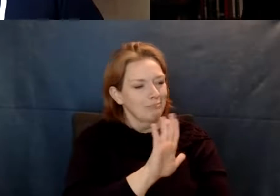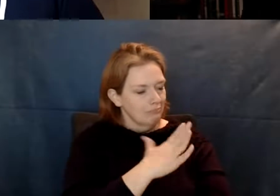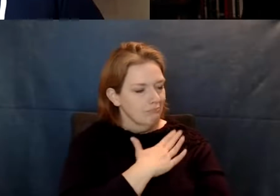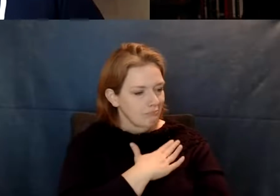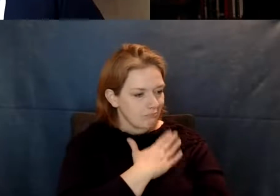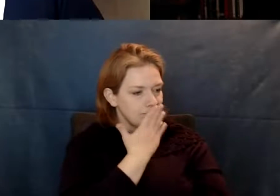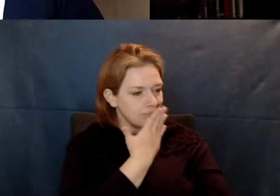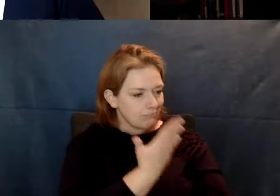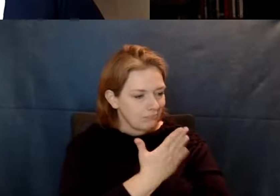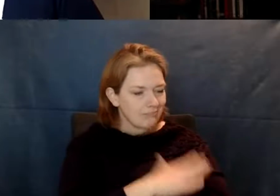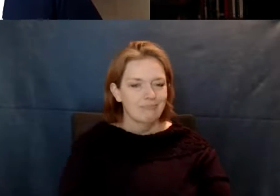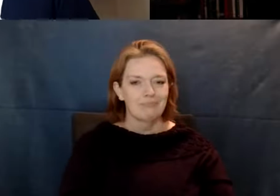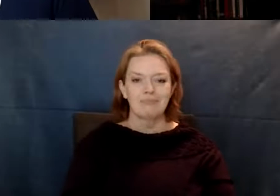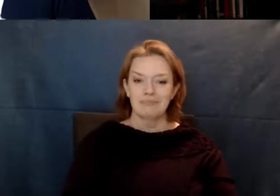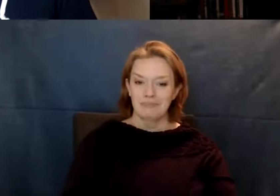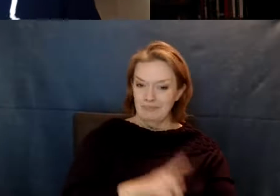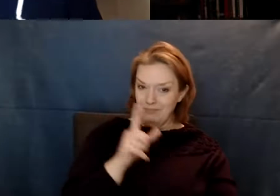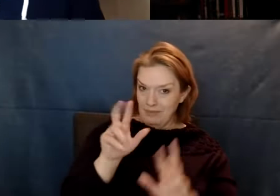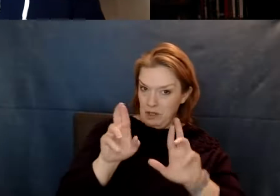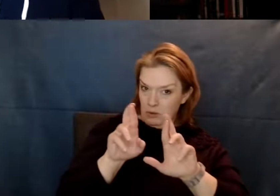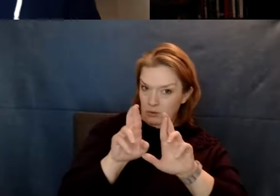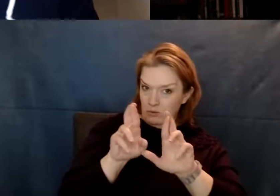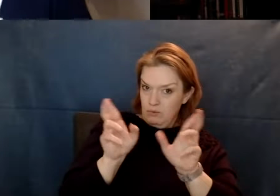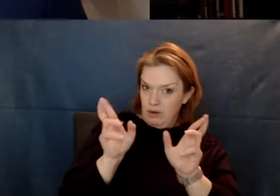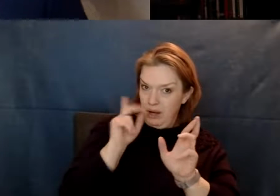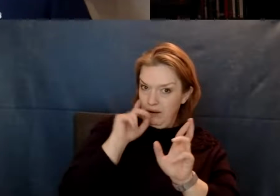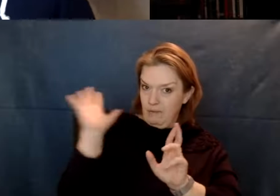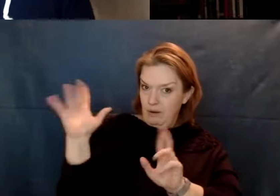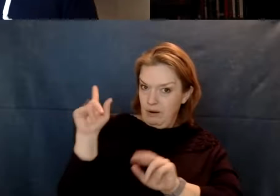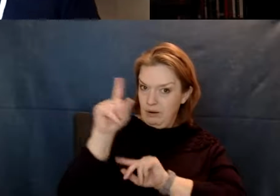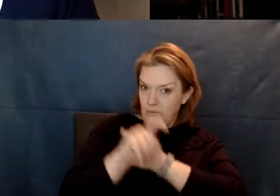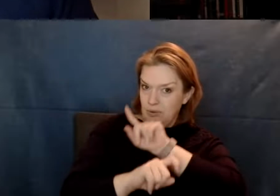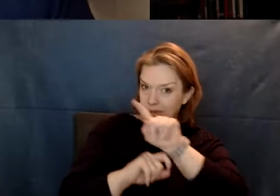K: Are you ready to open things up to question and answer at this point?